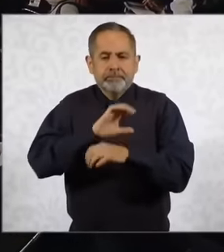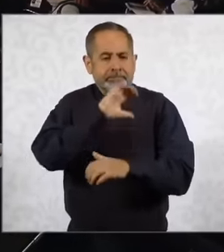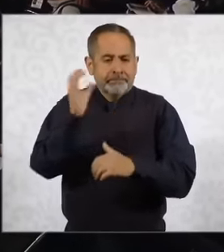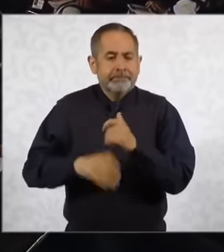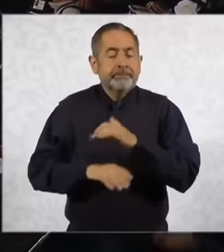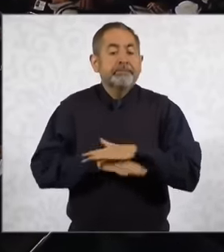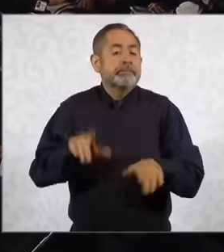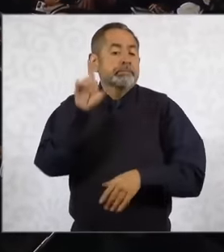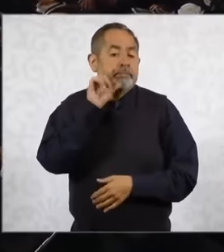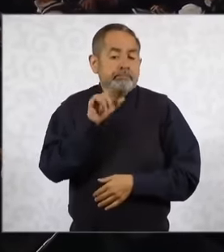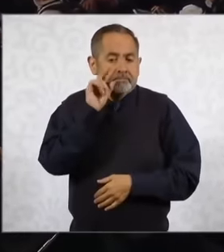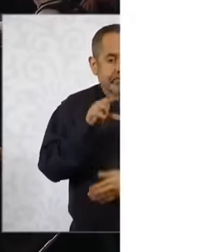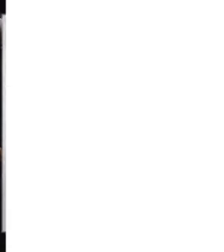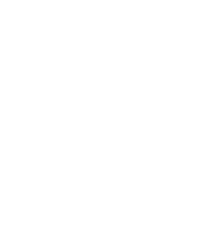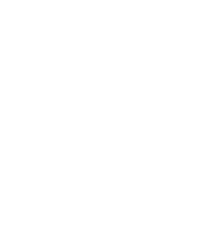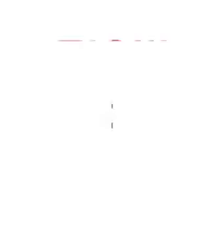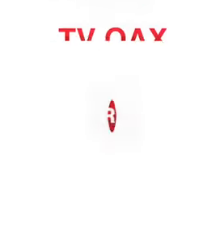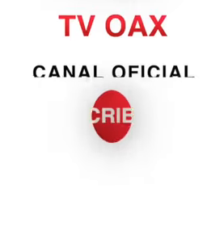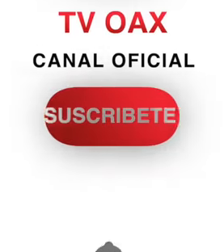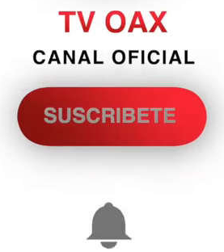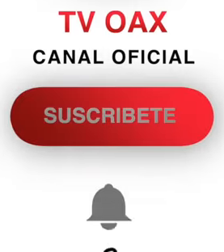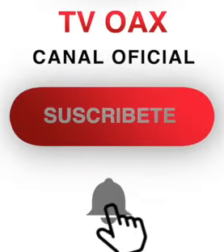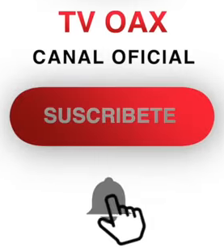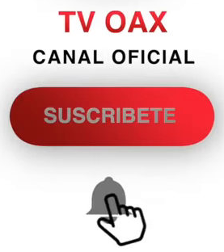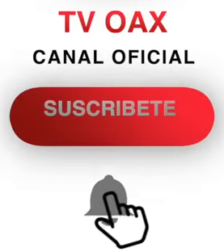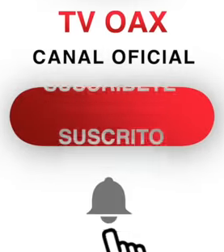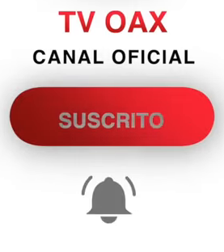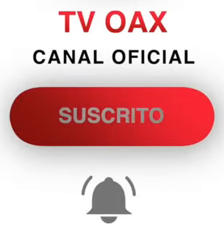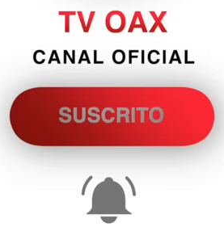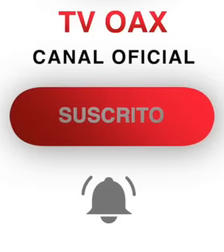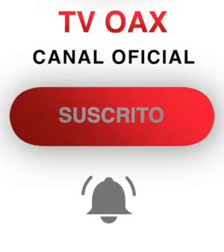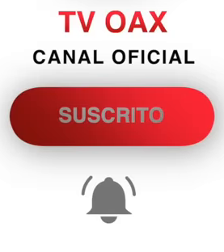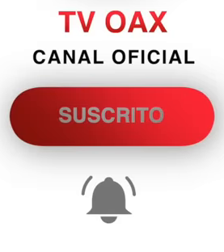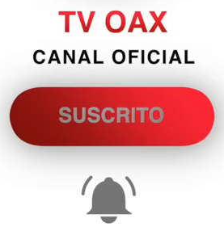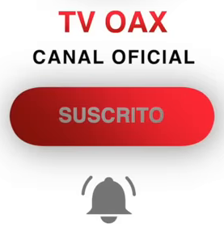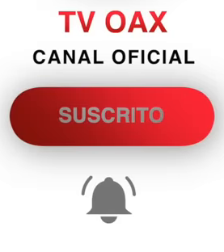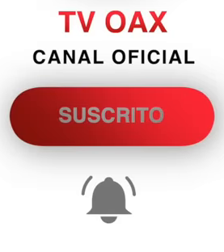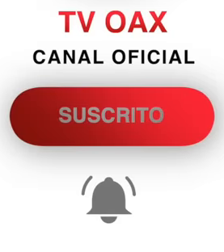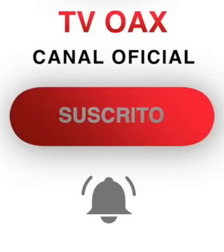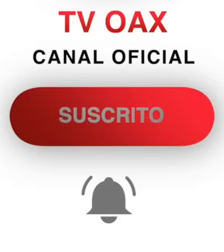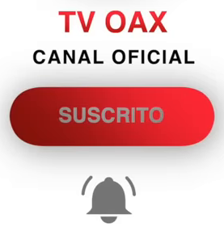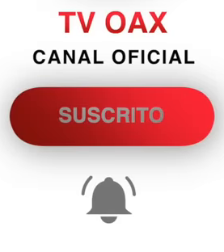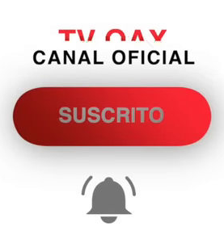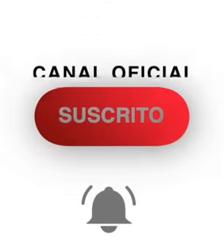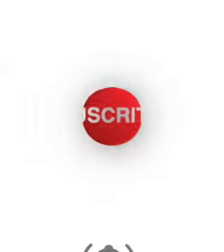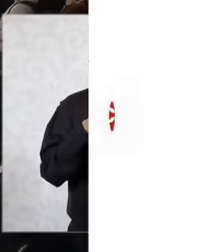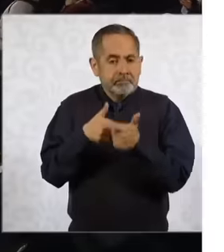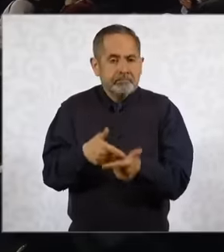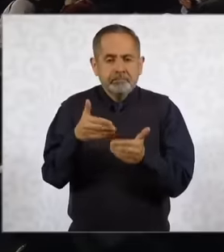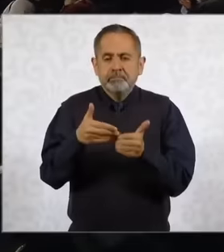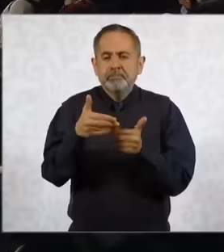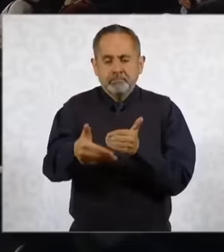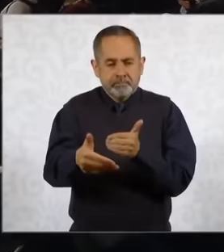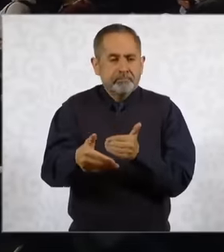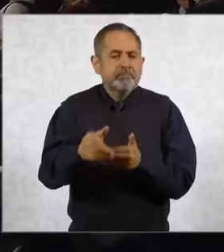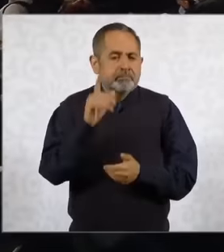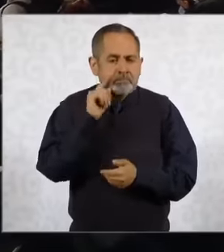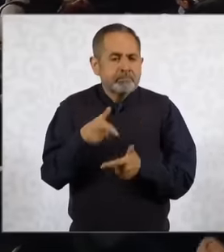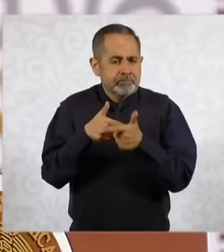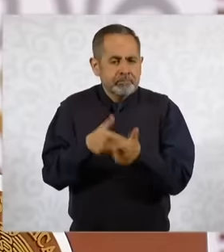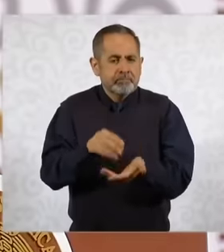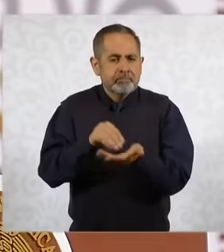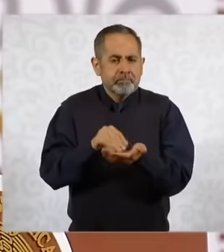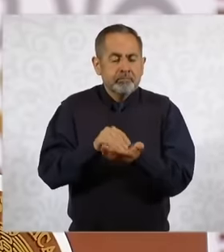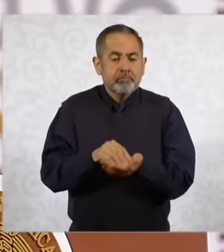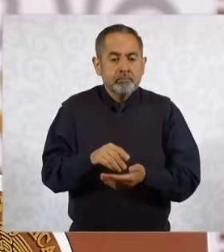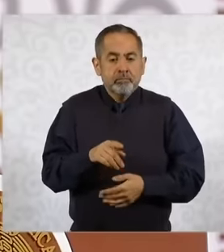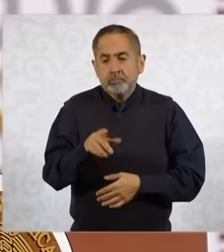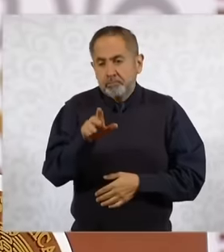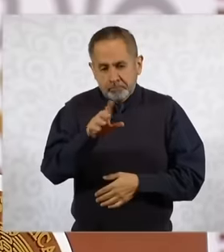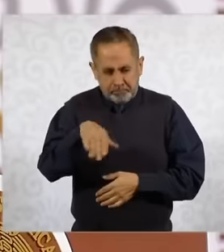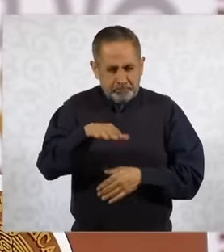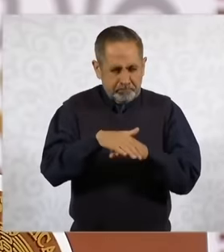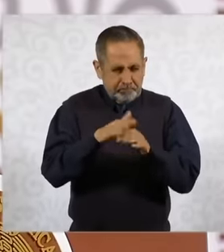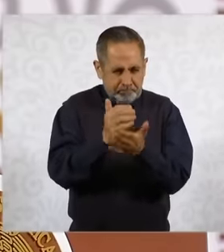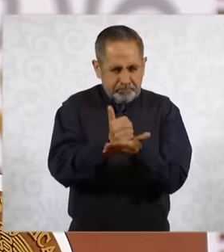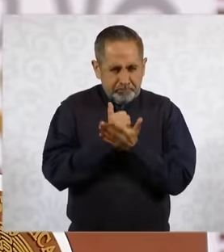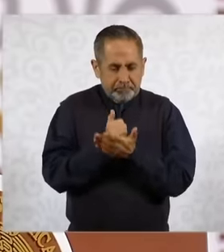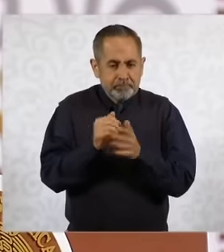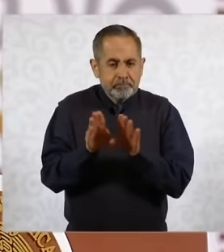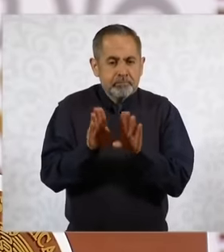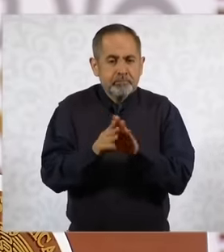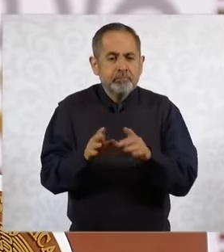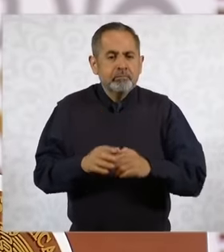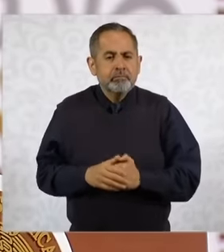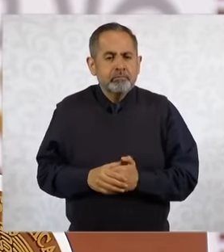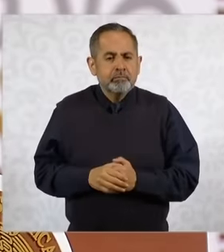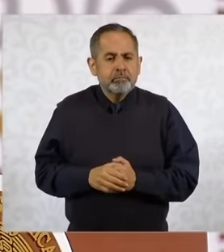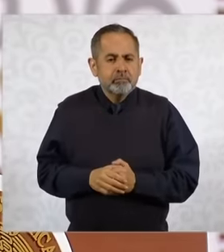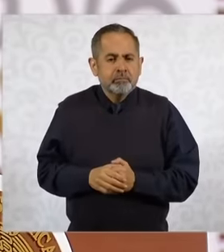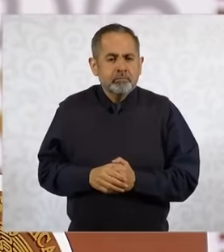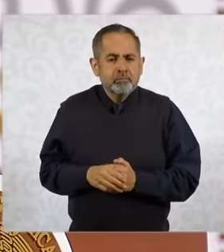tomorrow and tomorrow. Let's continue to help us with what we did today, which